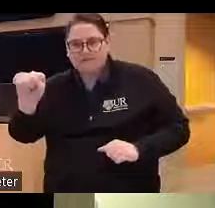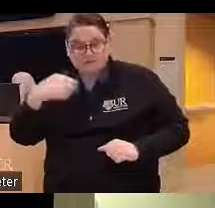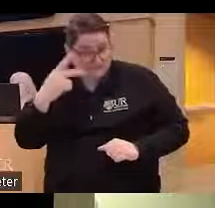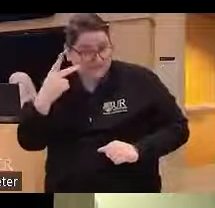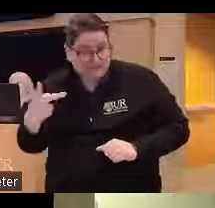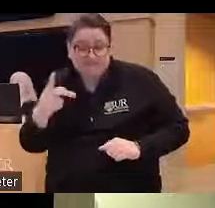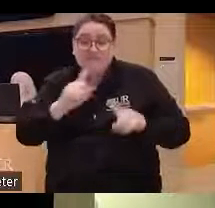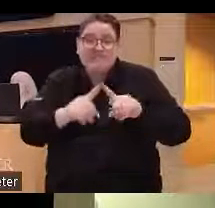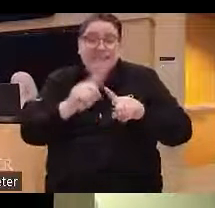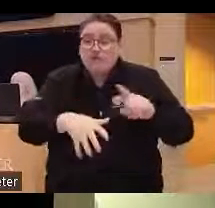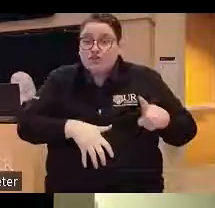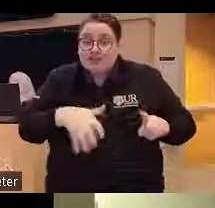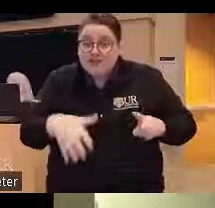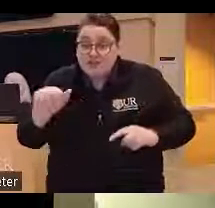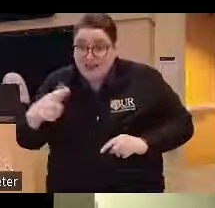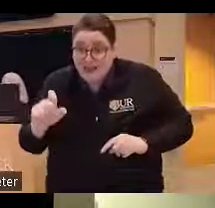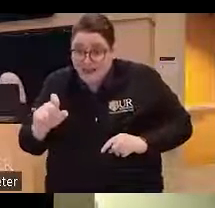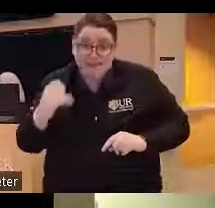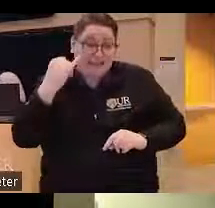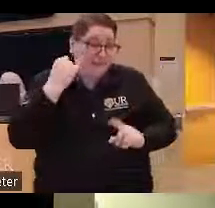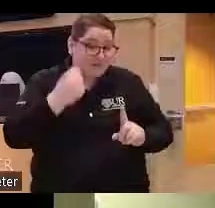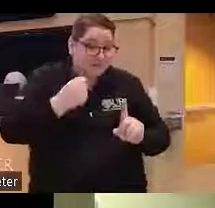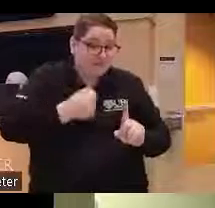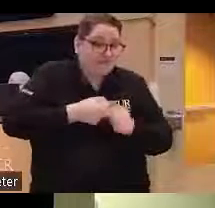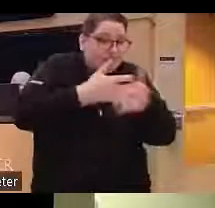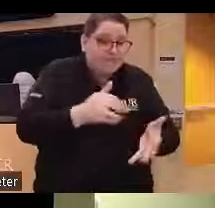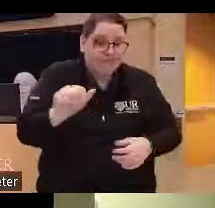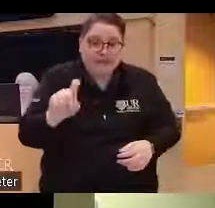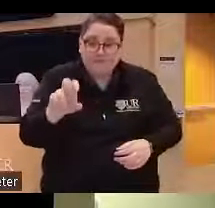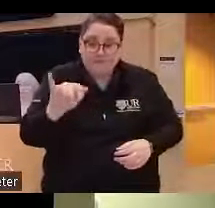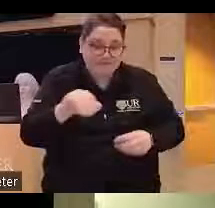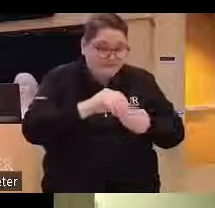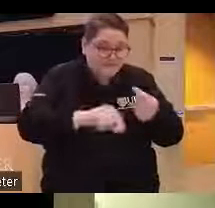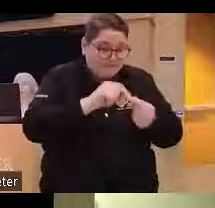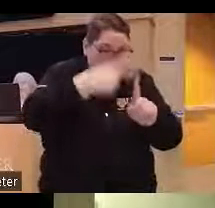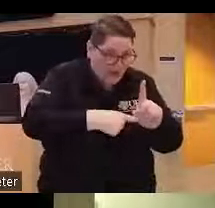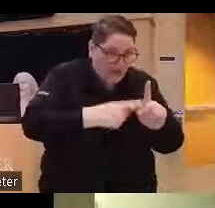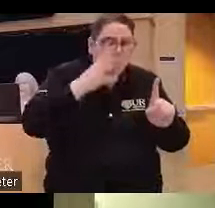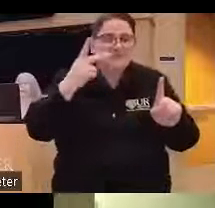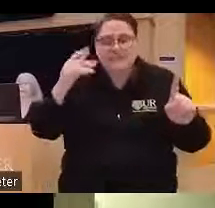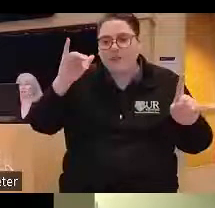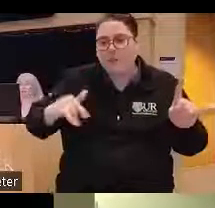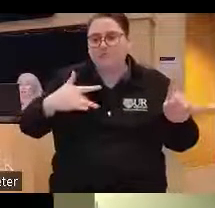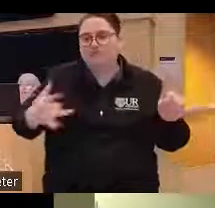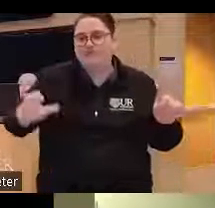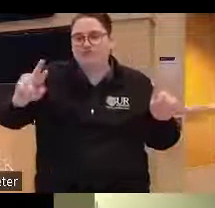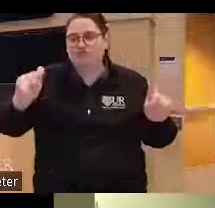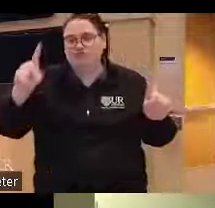ages introd reduces these these risks and we see in our study it was also related to the